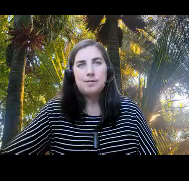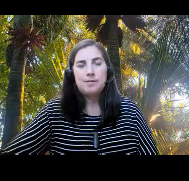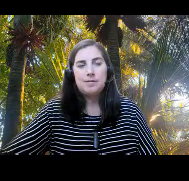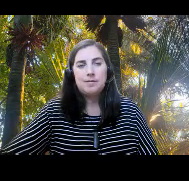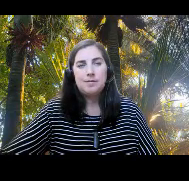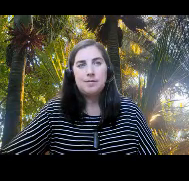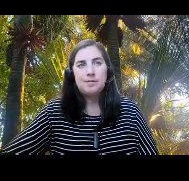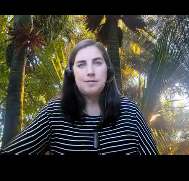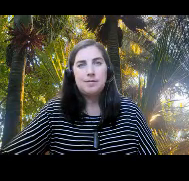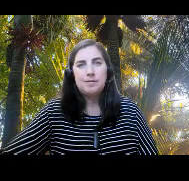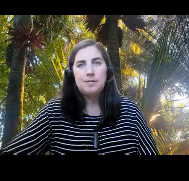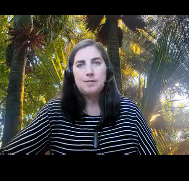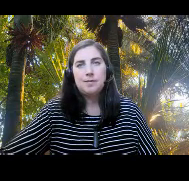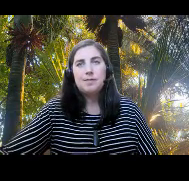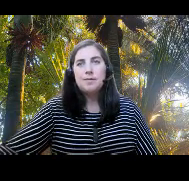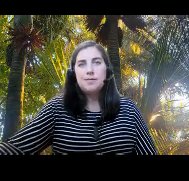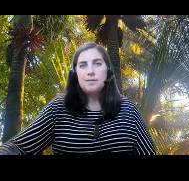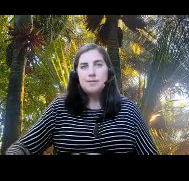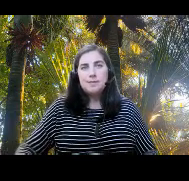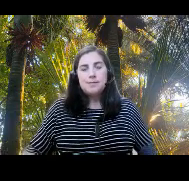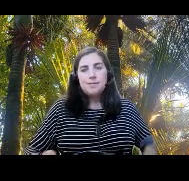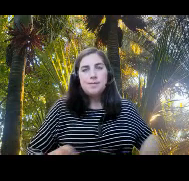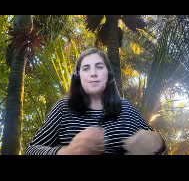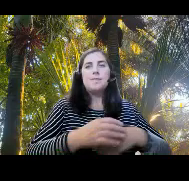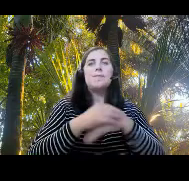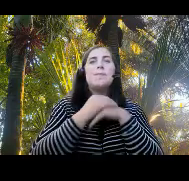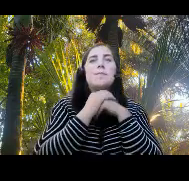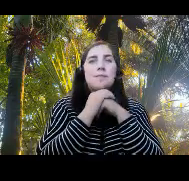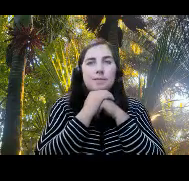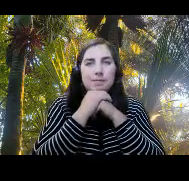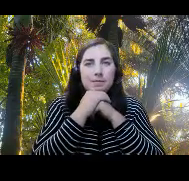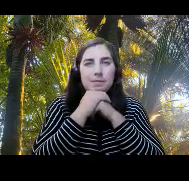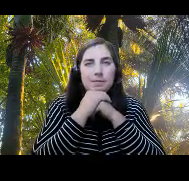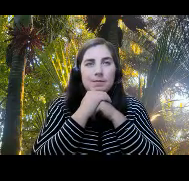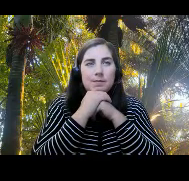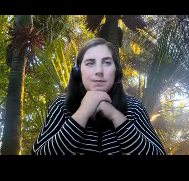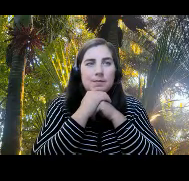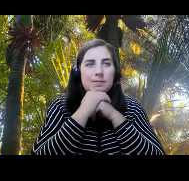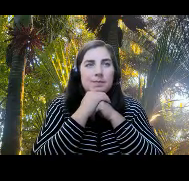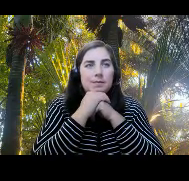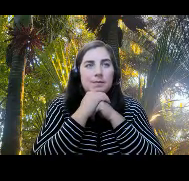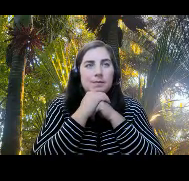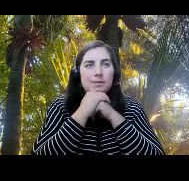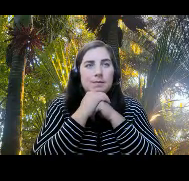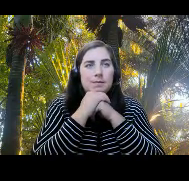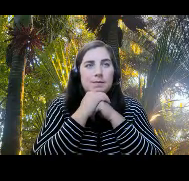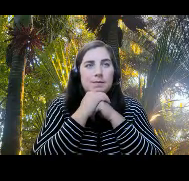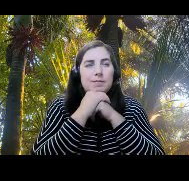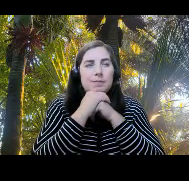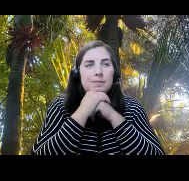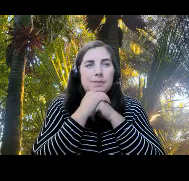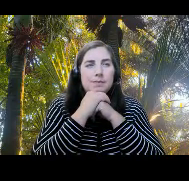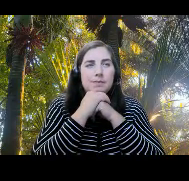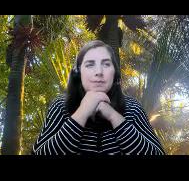With green roofs it's really important to have deep soil levels because that way we can plant plants that reach a higher height,